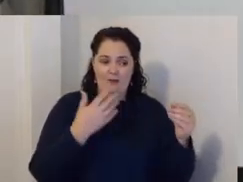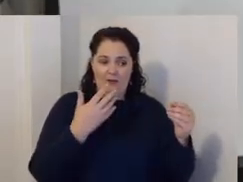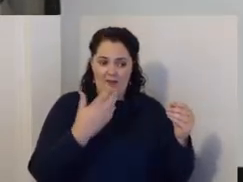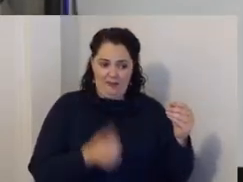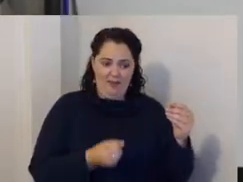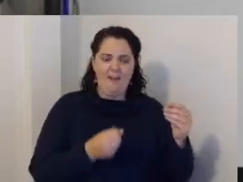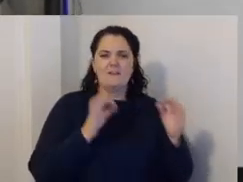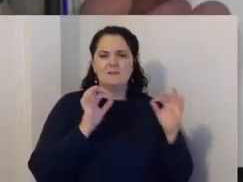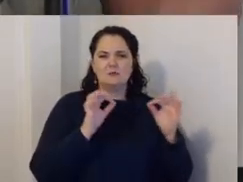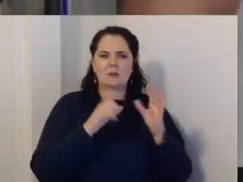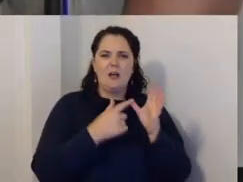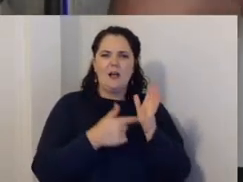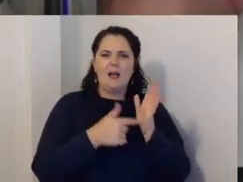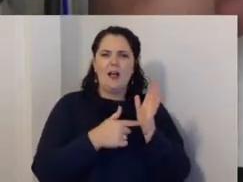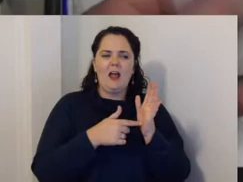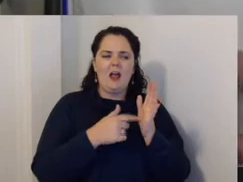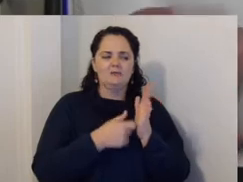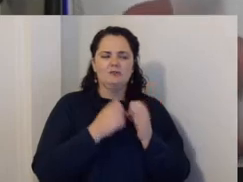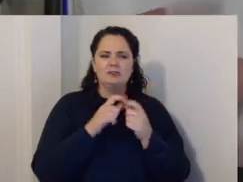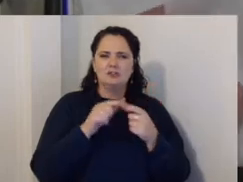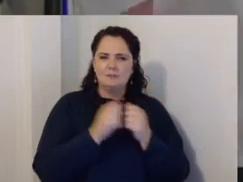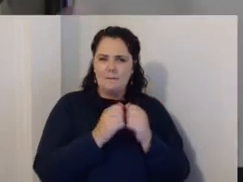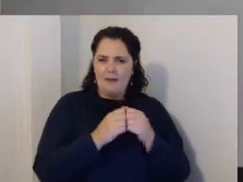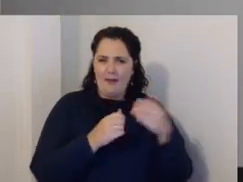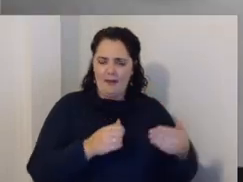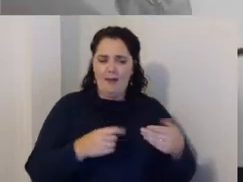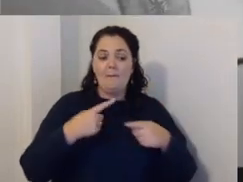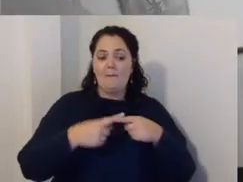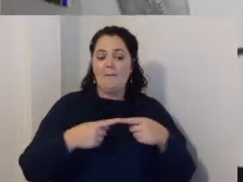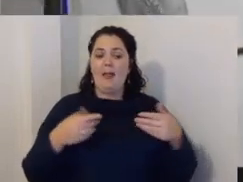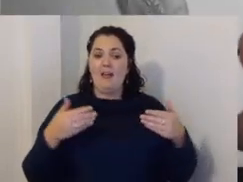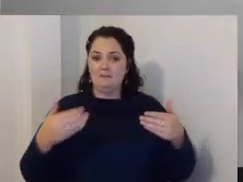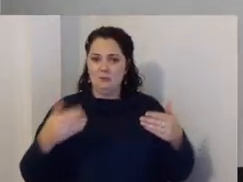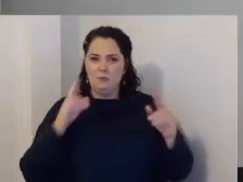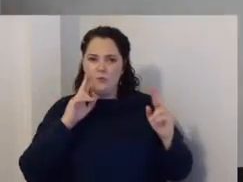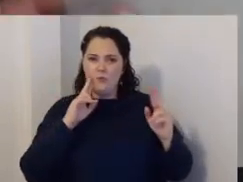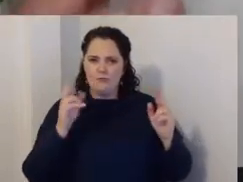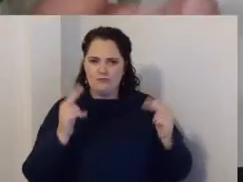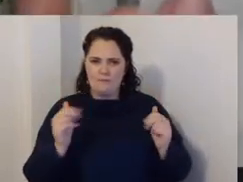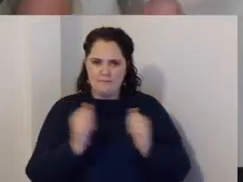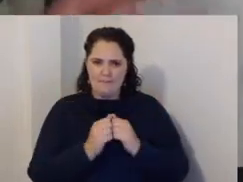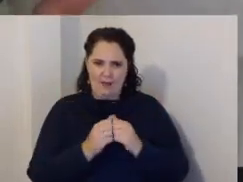white drawing paper but I also have here on top, a sheet of baking paper and I'm using baking paper